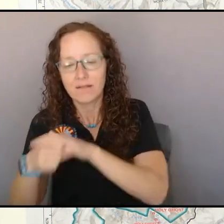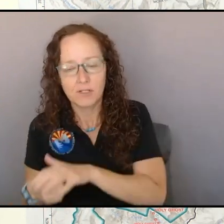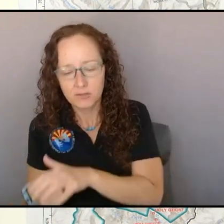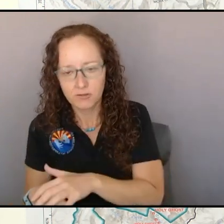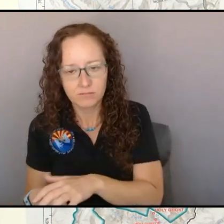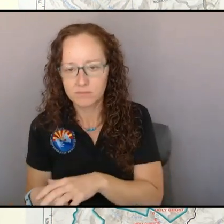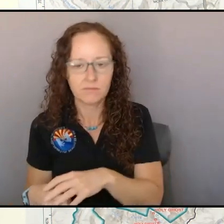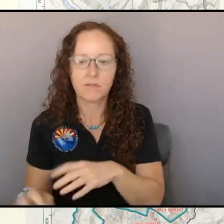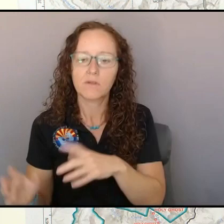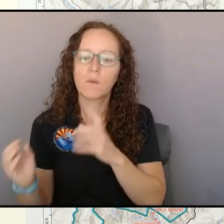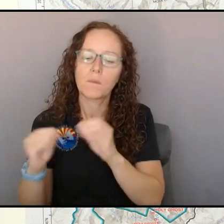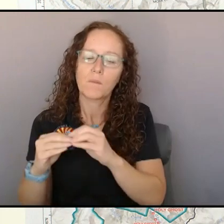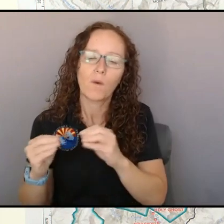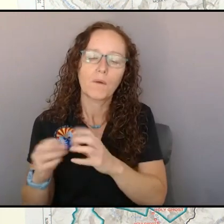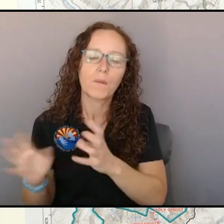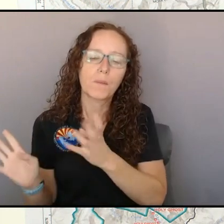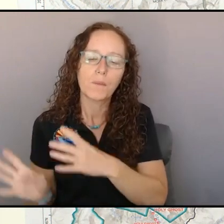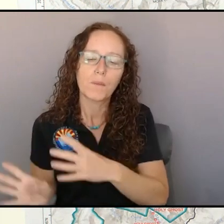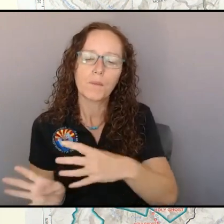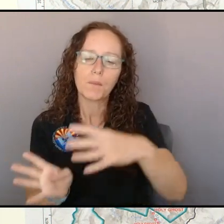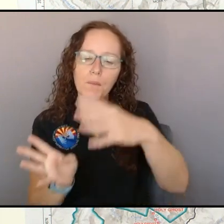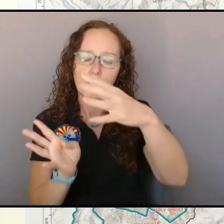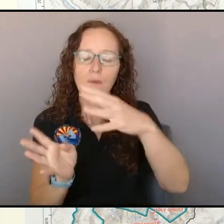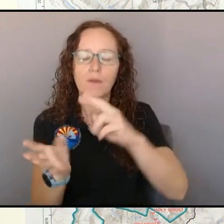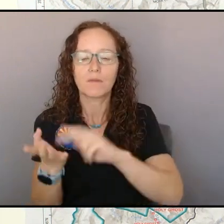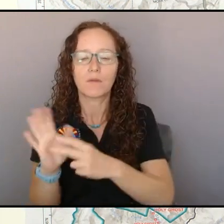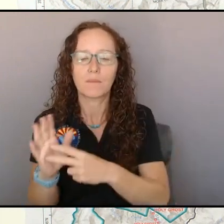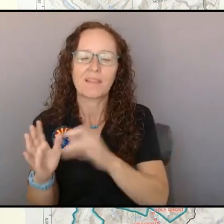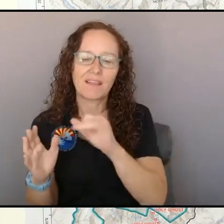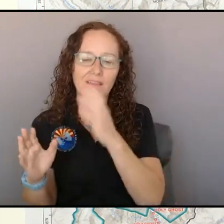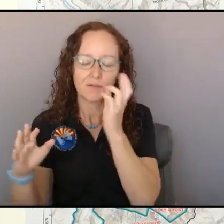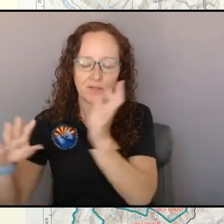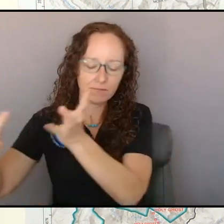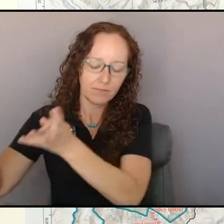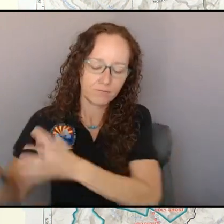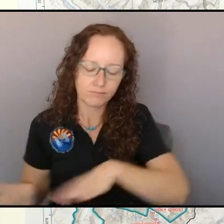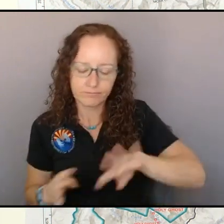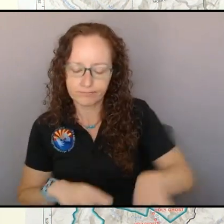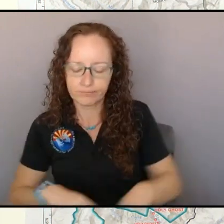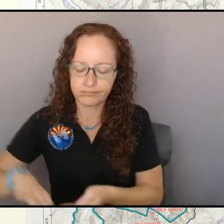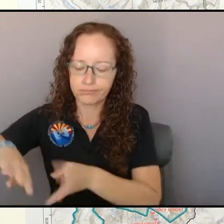in addition to just the general pattern. And how that works